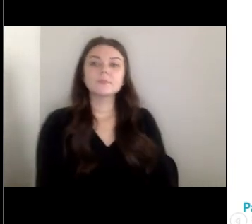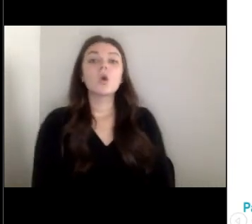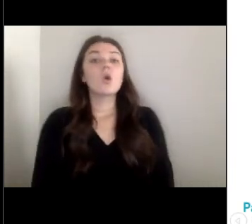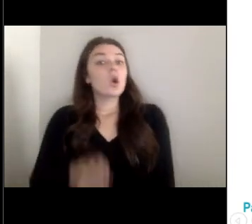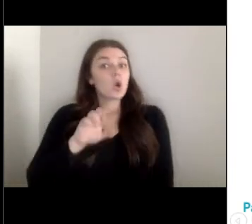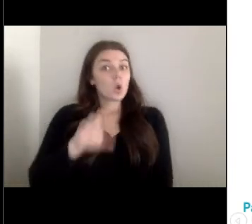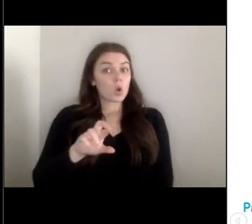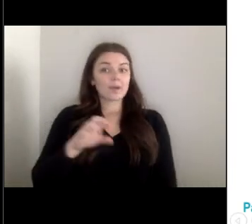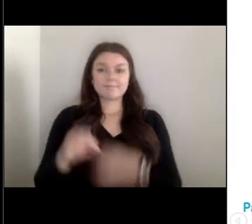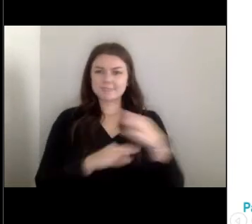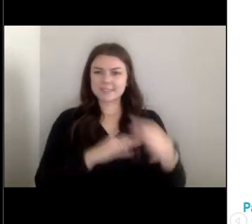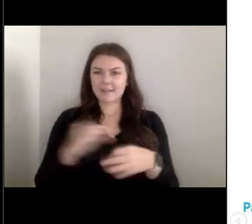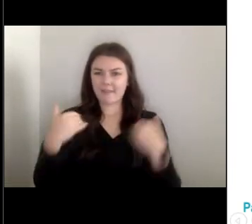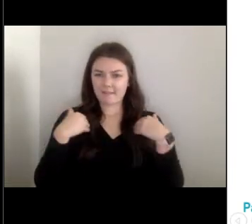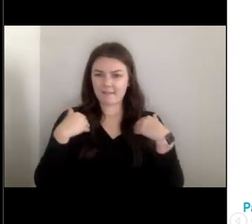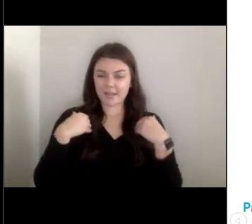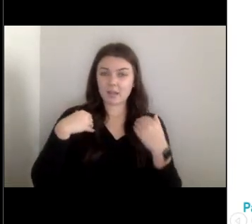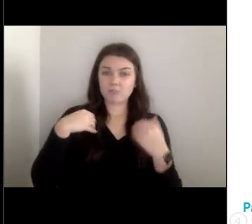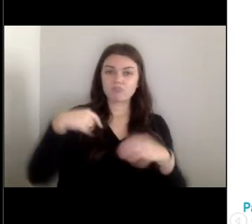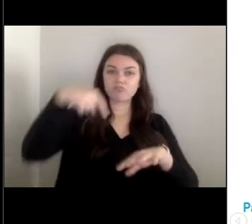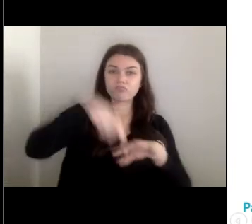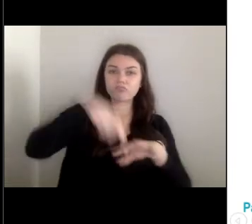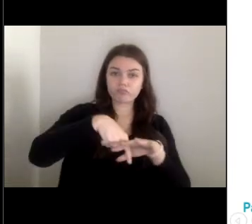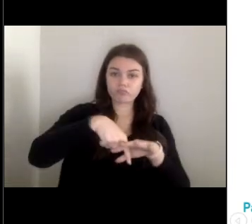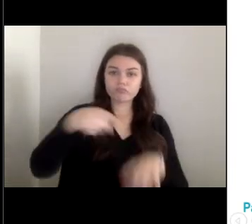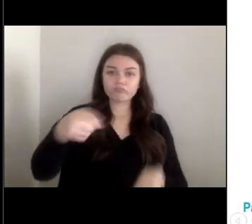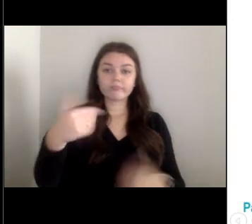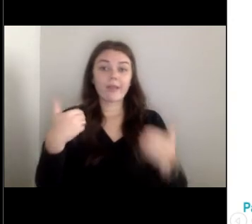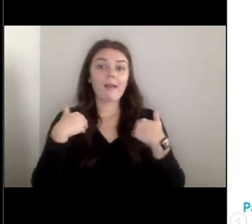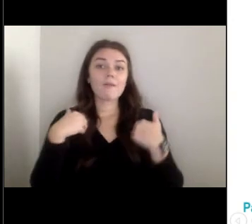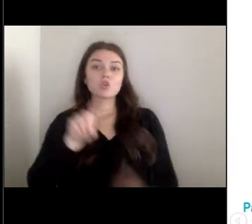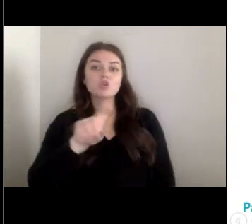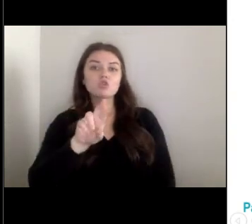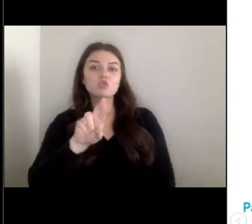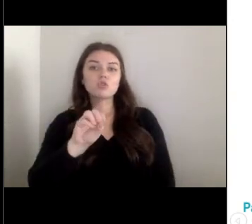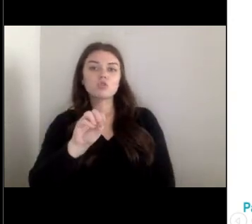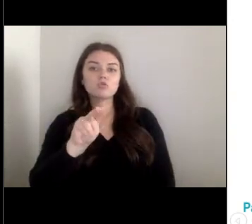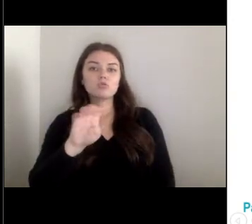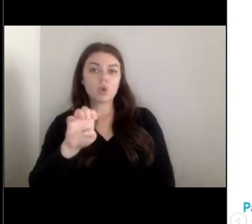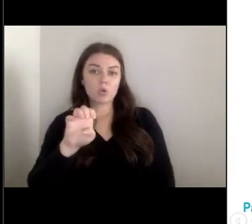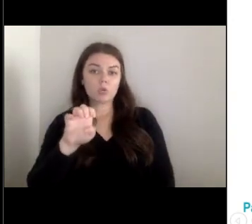on the ocean floor, I attach these receivers to drones. So this is a picture of a saildrone,